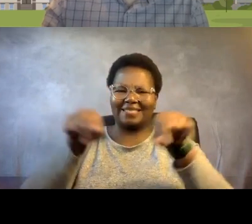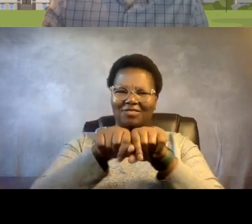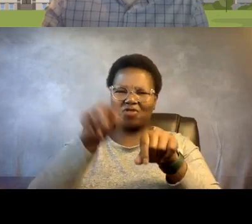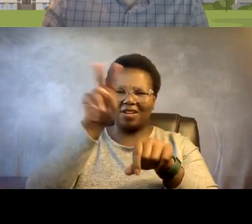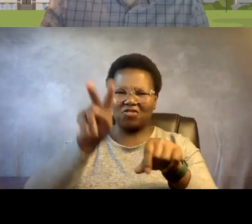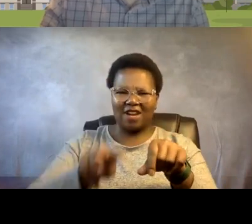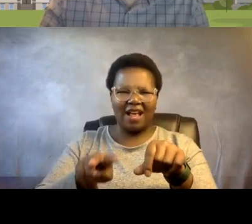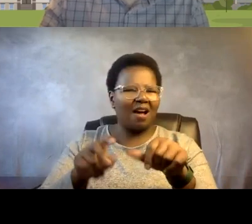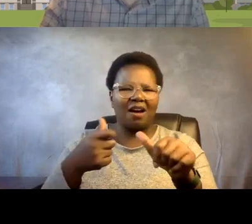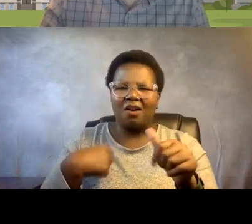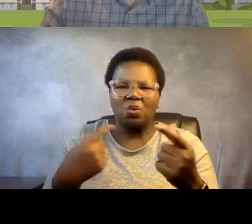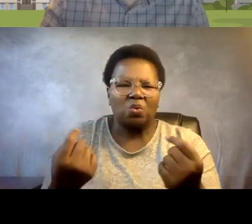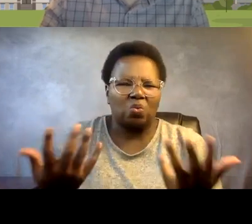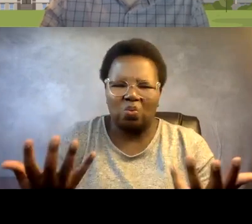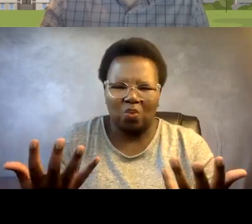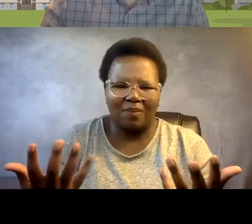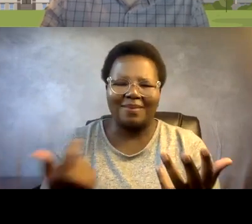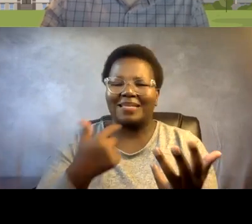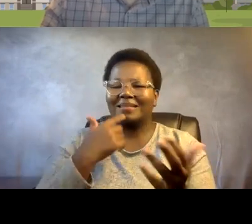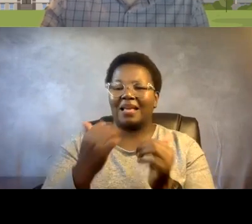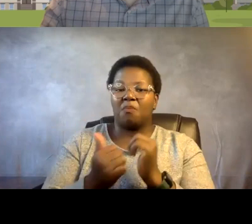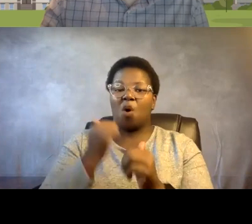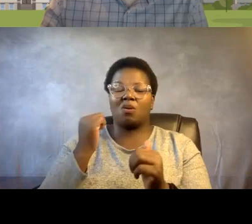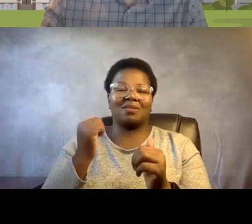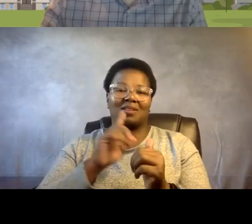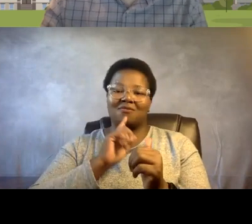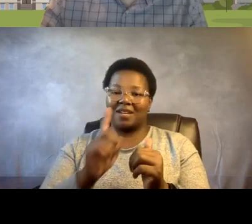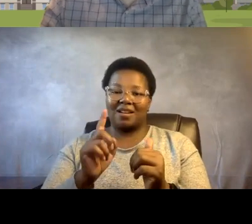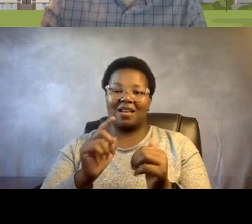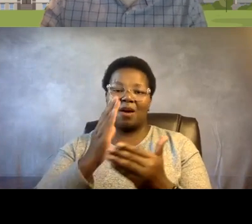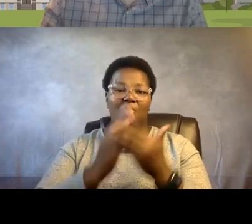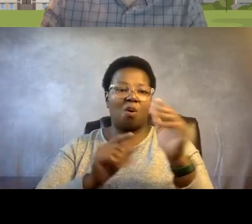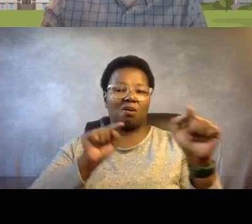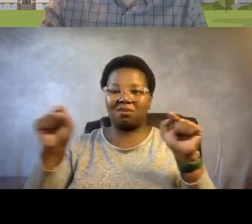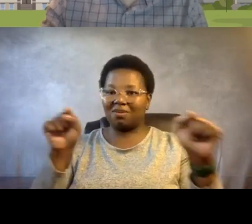we find that, usually, is not very much difference between those that use a screen reader based on a